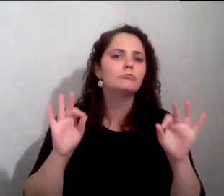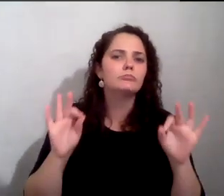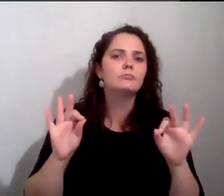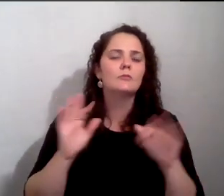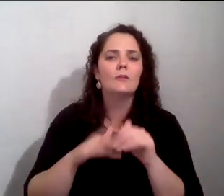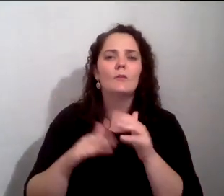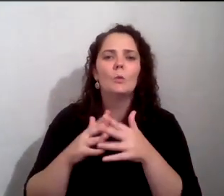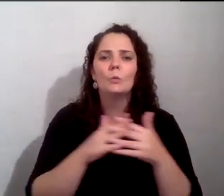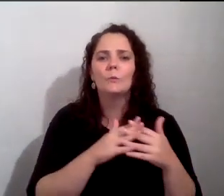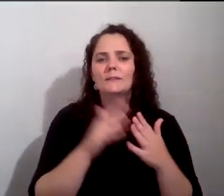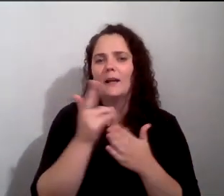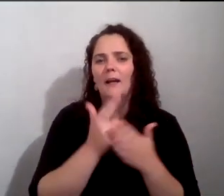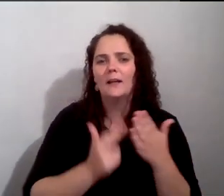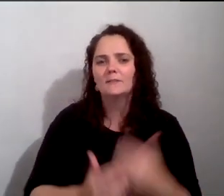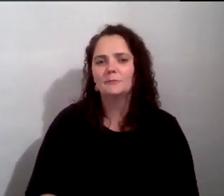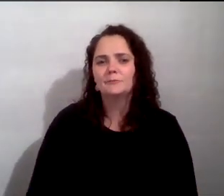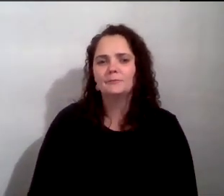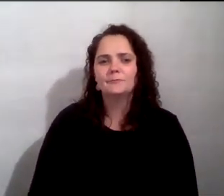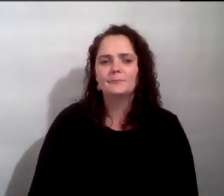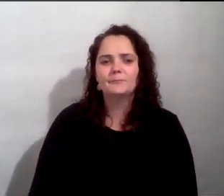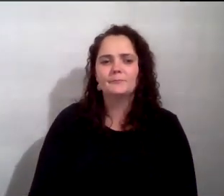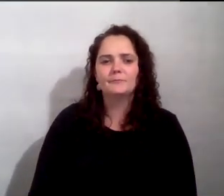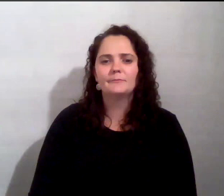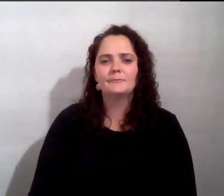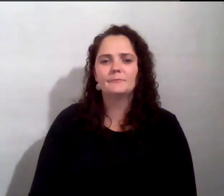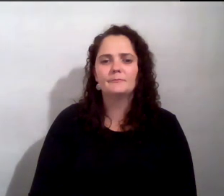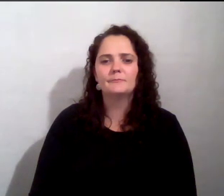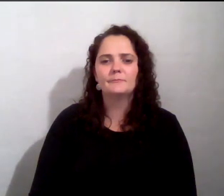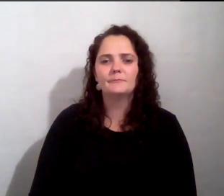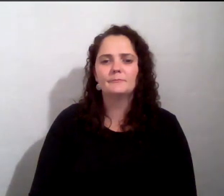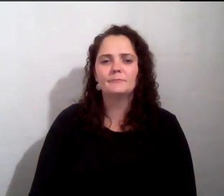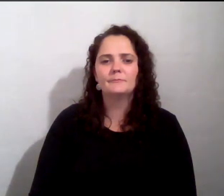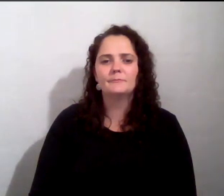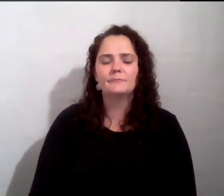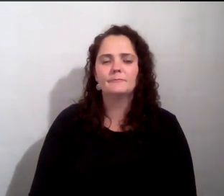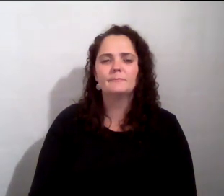Now Fairweather’s treatment of Gethsemane was poetically described by